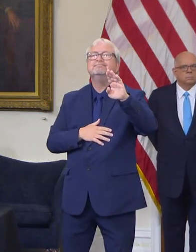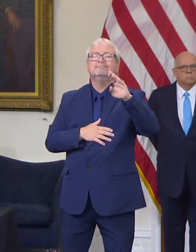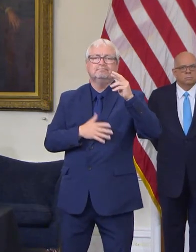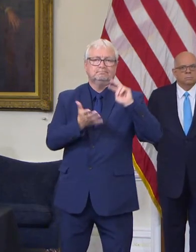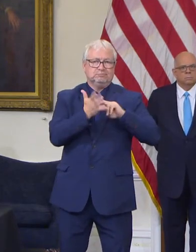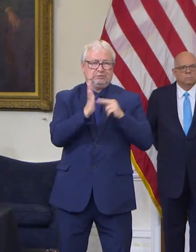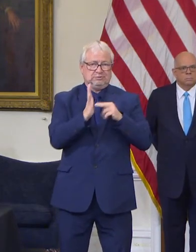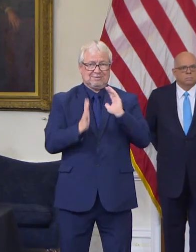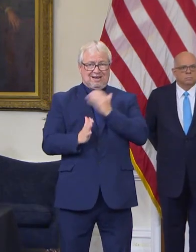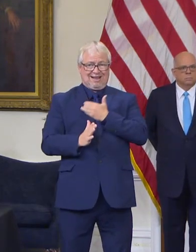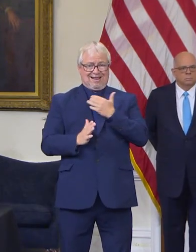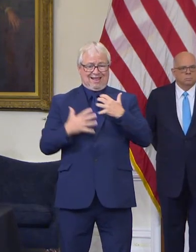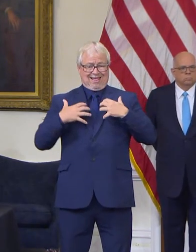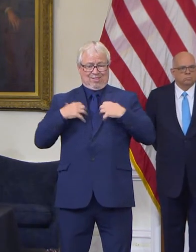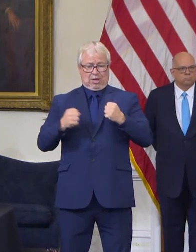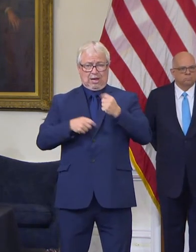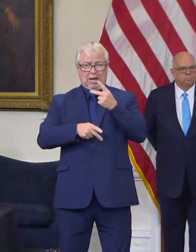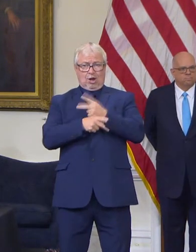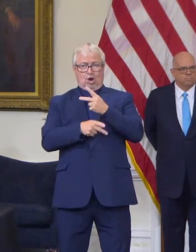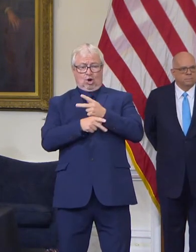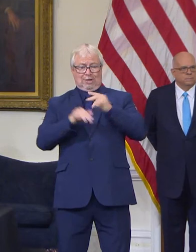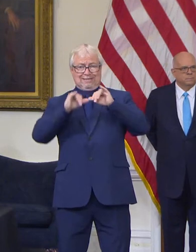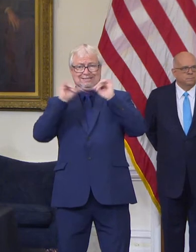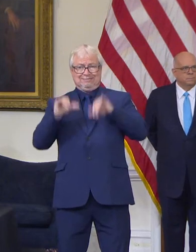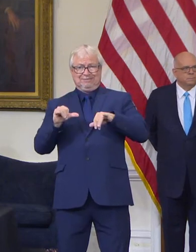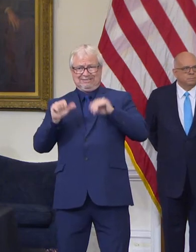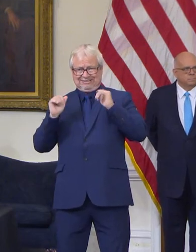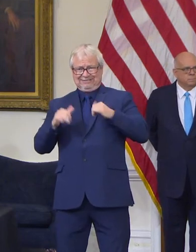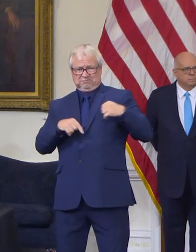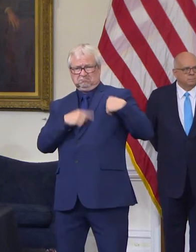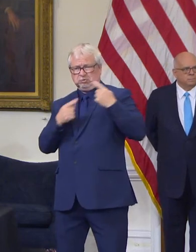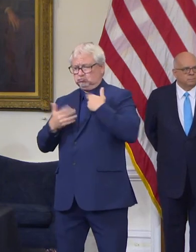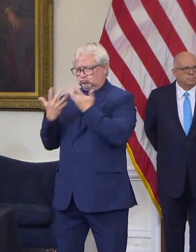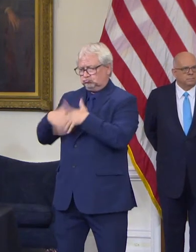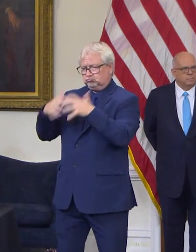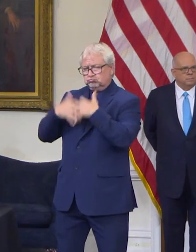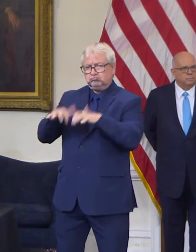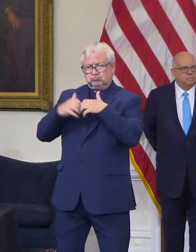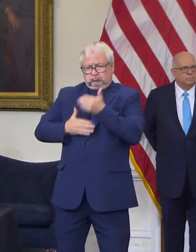healthcare Without question, the people of Maryland are fortunate to have a system that has repeatedly proven its